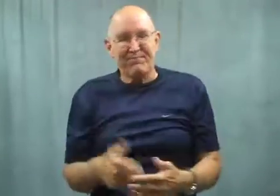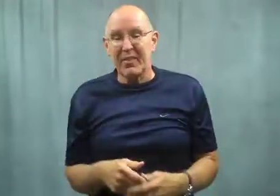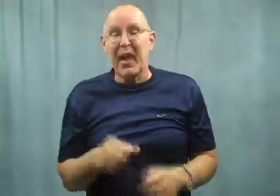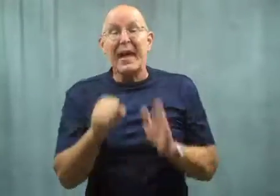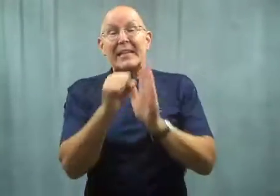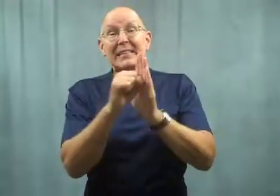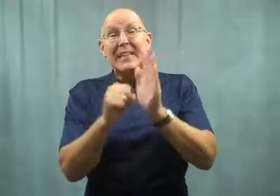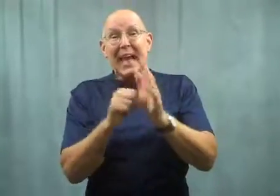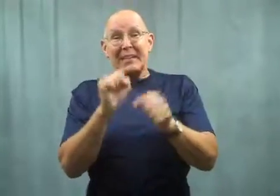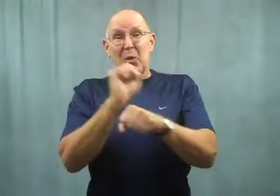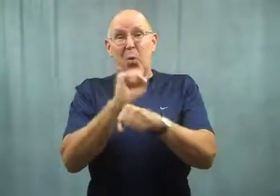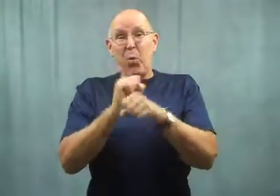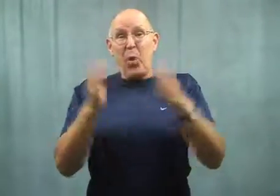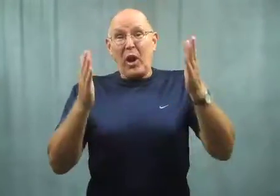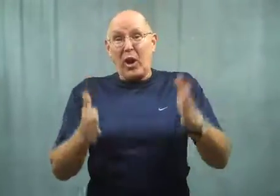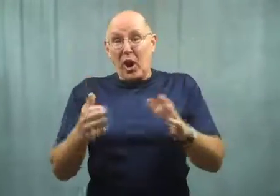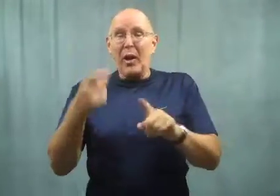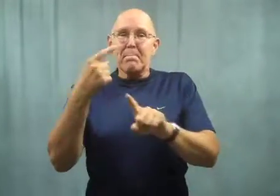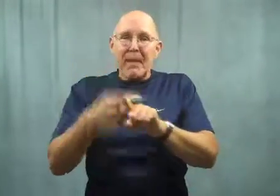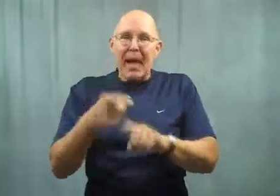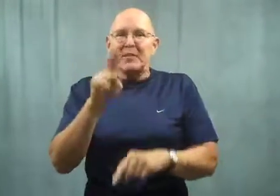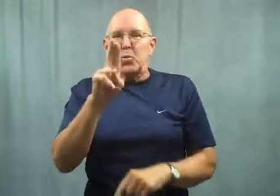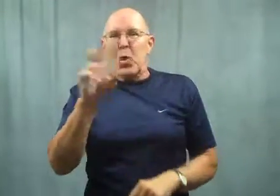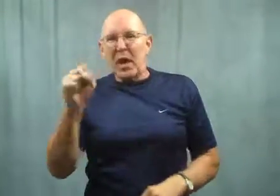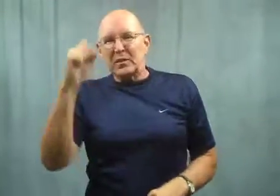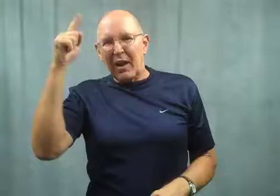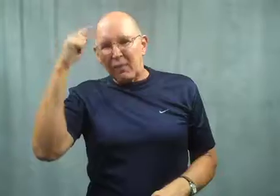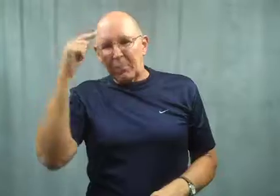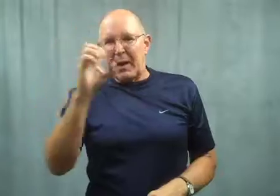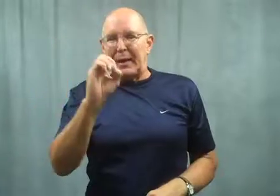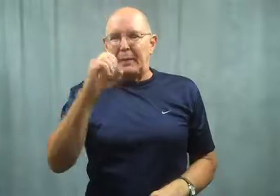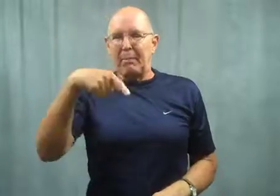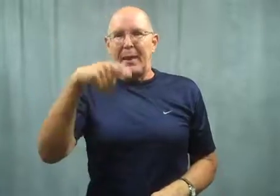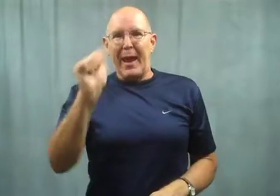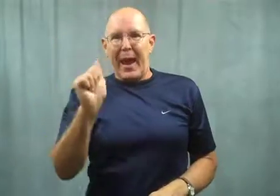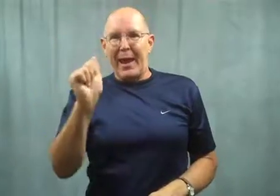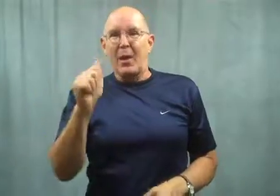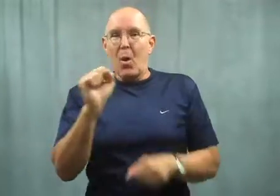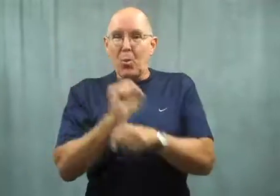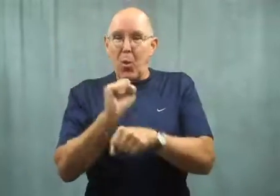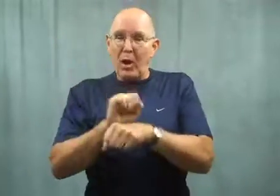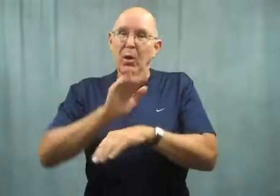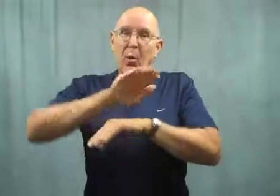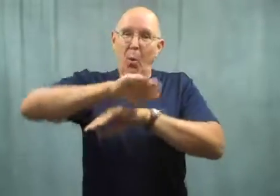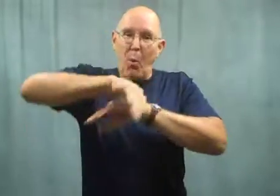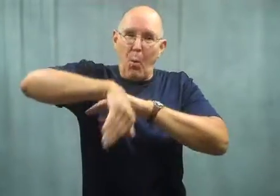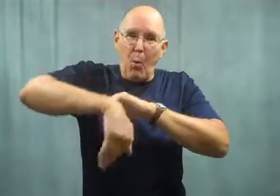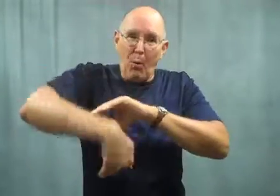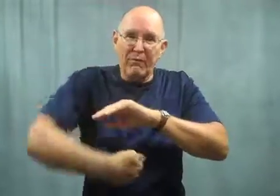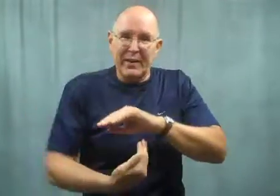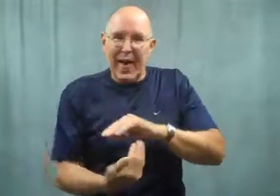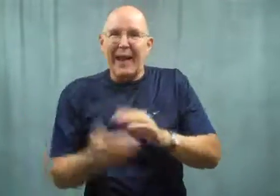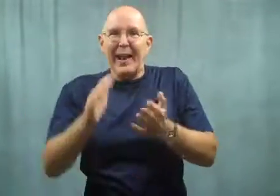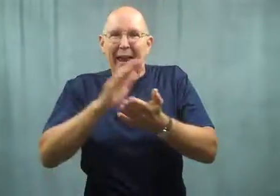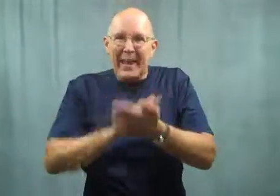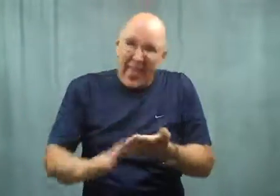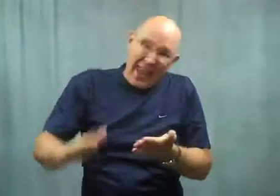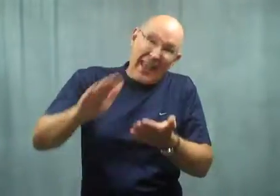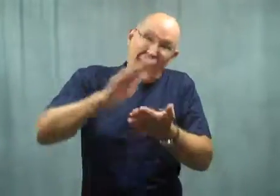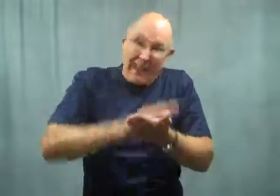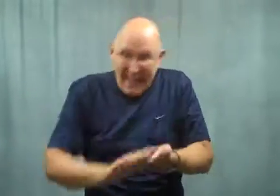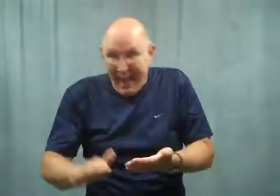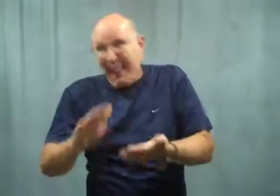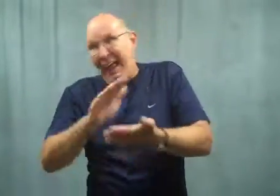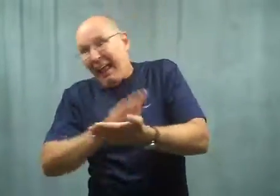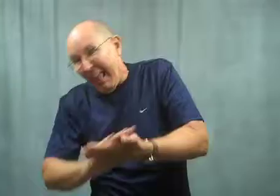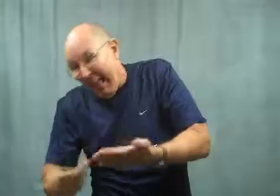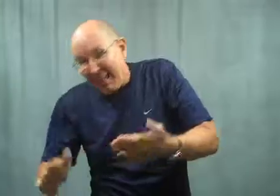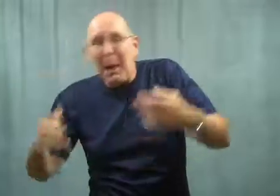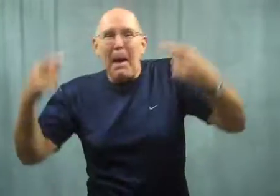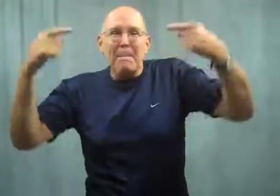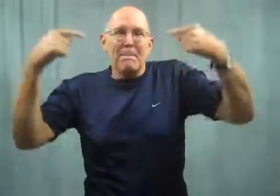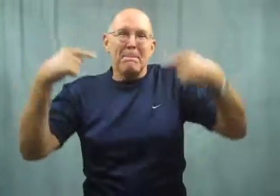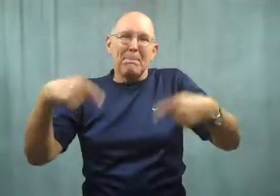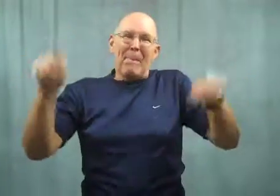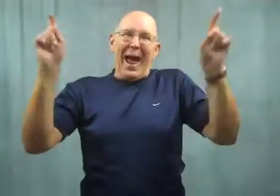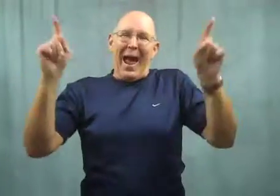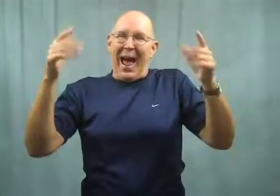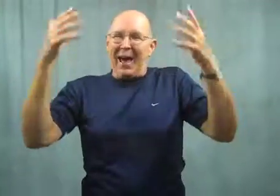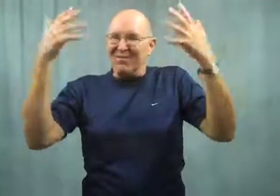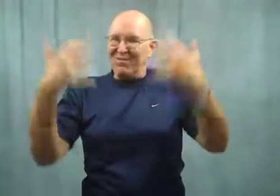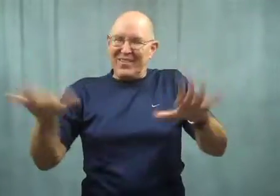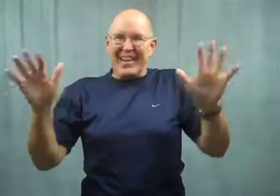State employees and the E.P.A. worked through the night to clean it up.